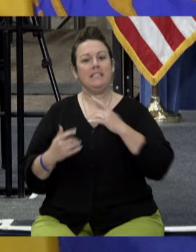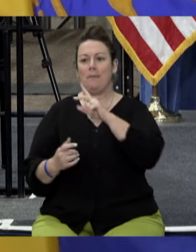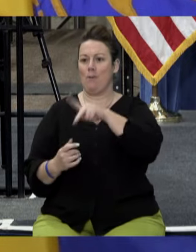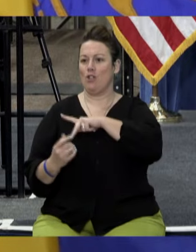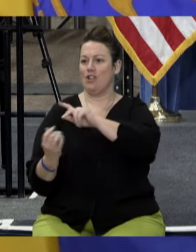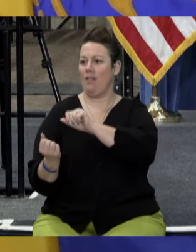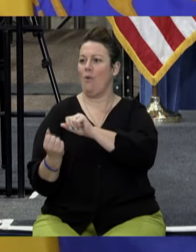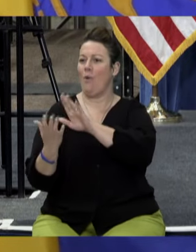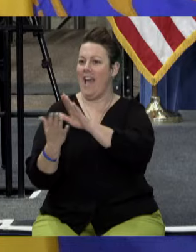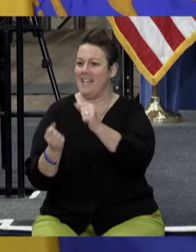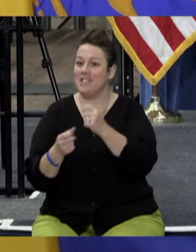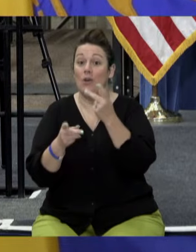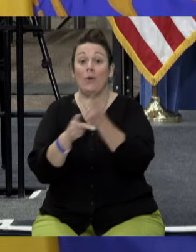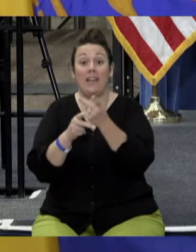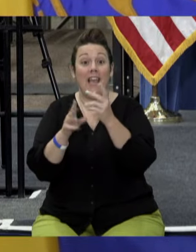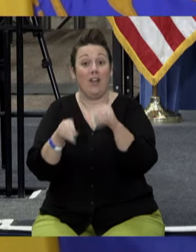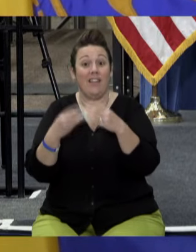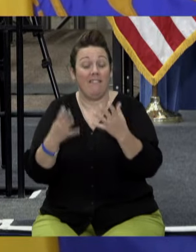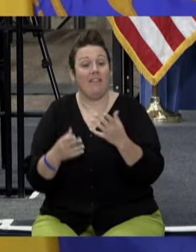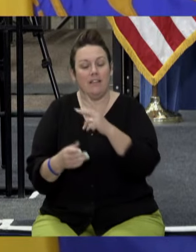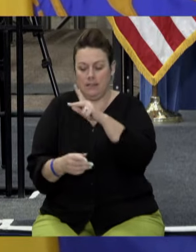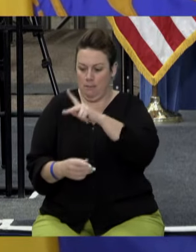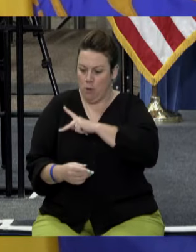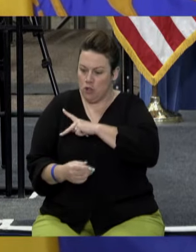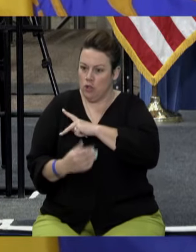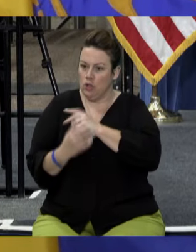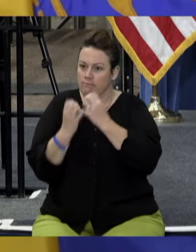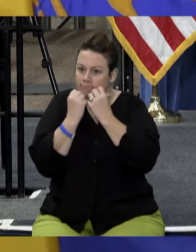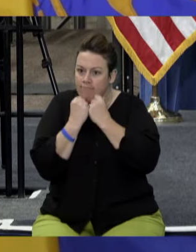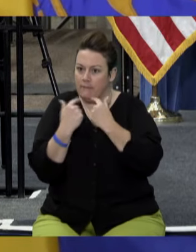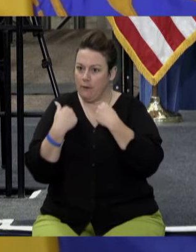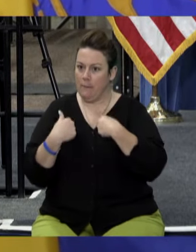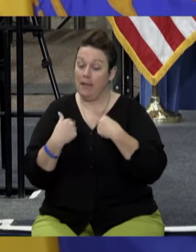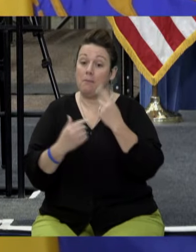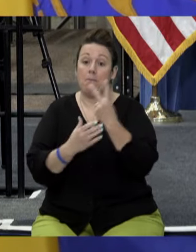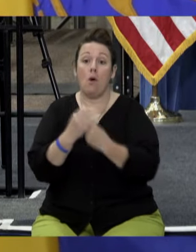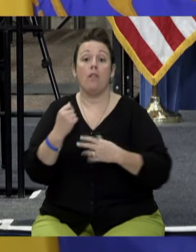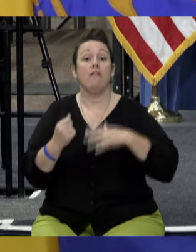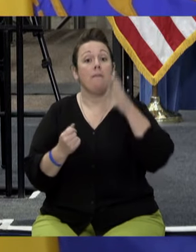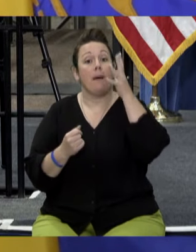So caregiving is very personal to me. Both of my parents suffered from Alzheimer's,